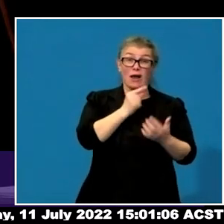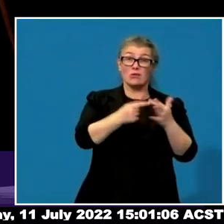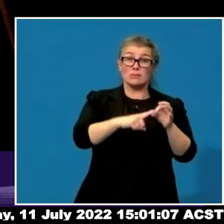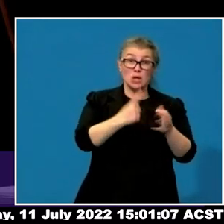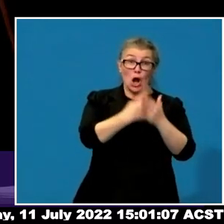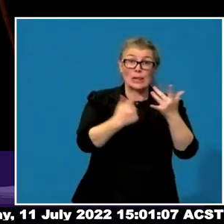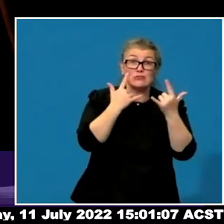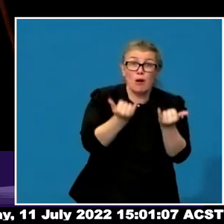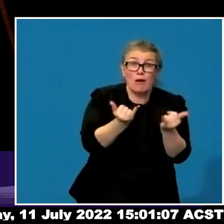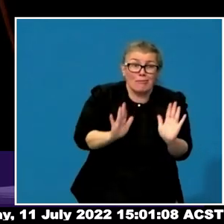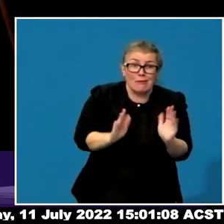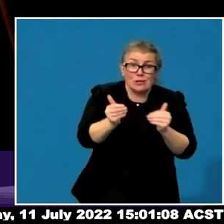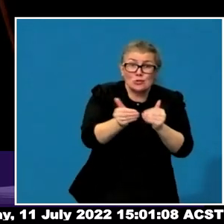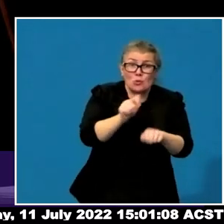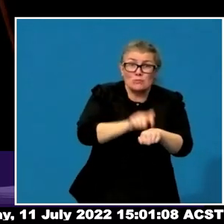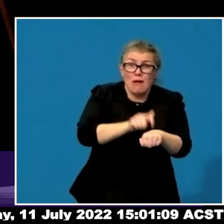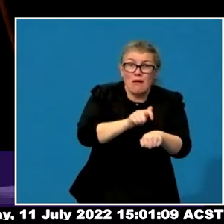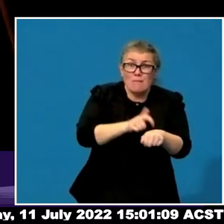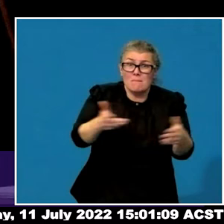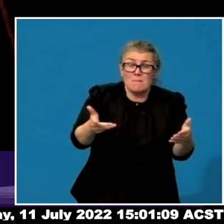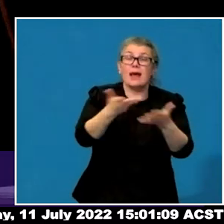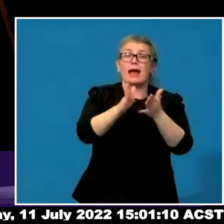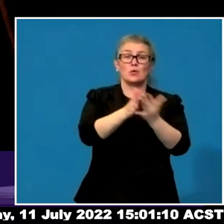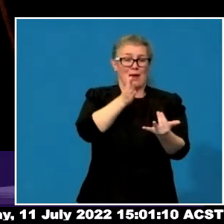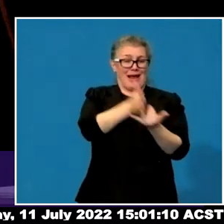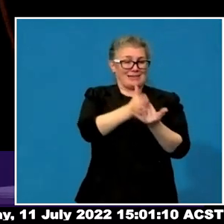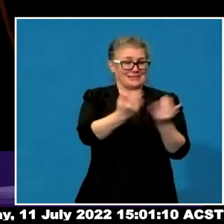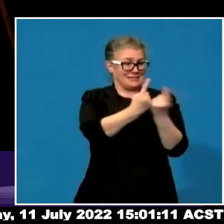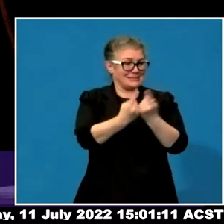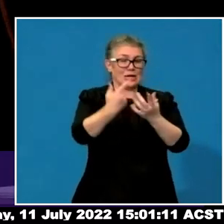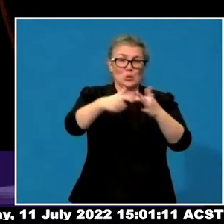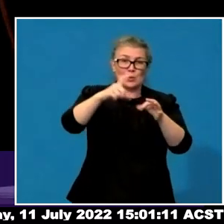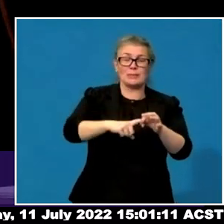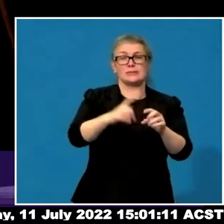So being able to access those types of pieces of equipment is so essential to